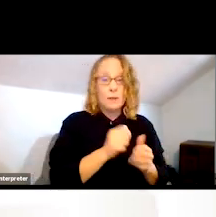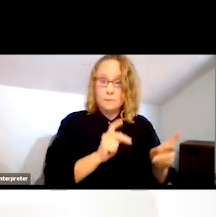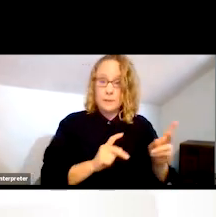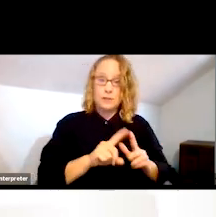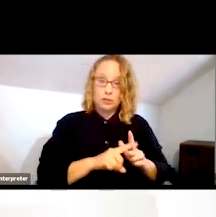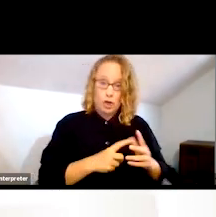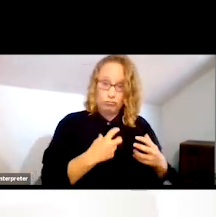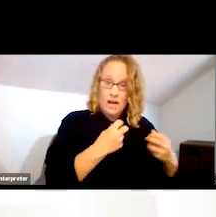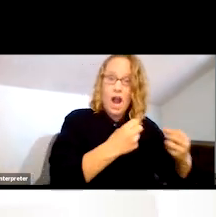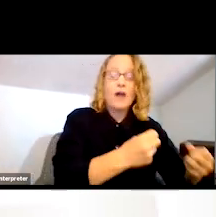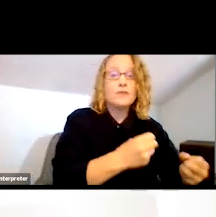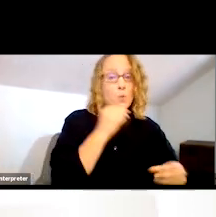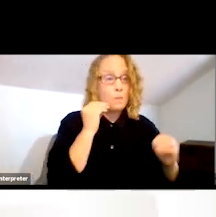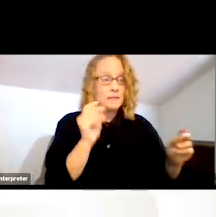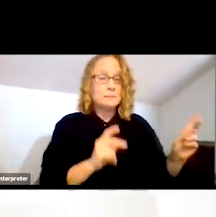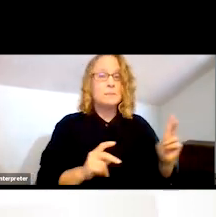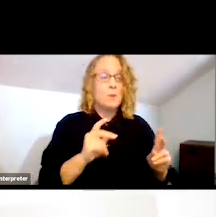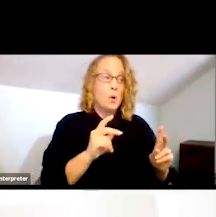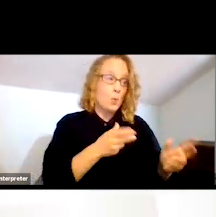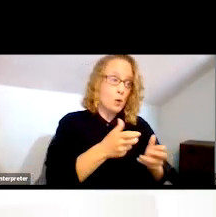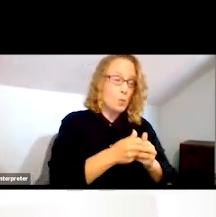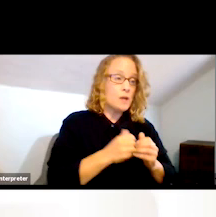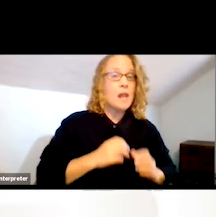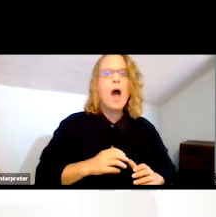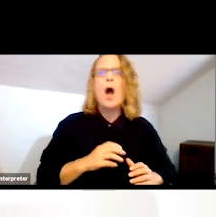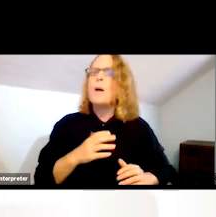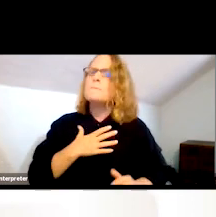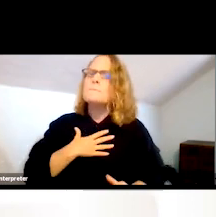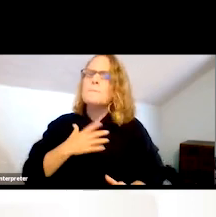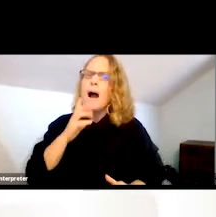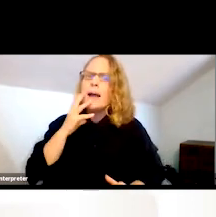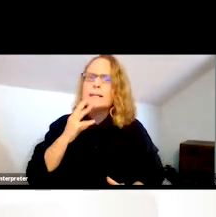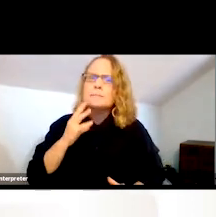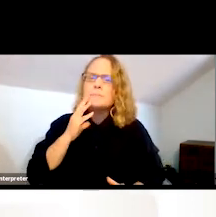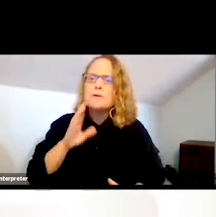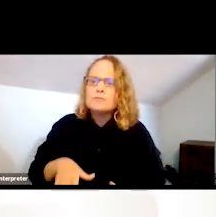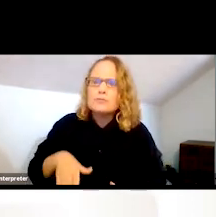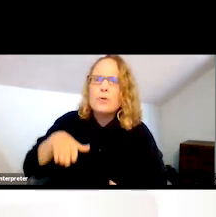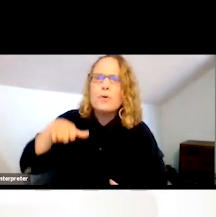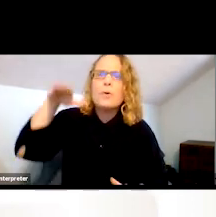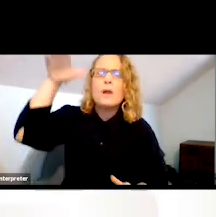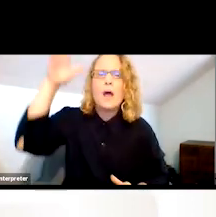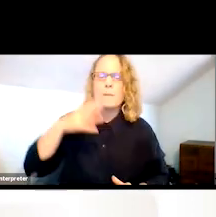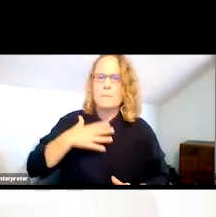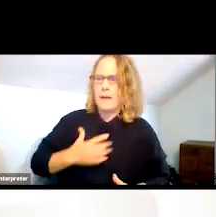putting on the other sometimes, and that's okay. We need to do that sometimes. And I thank God for my lived experience